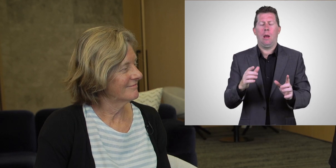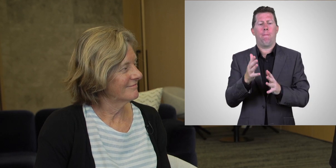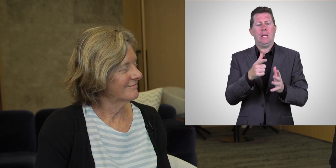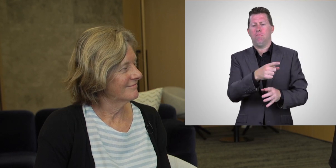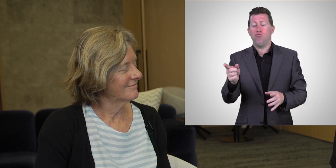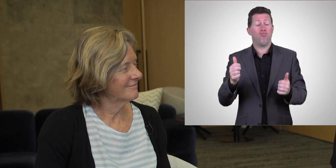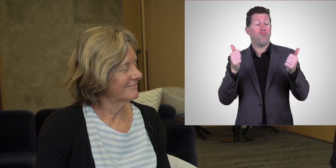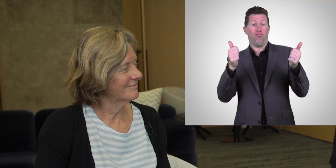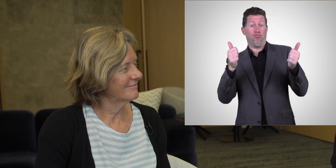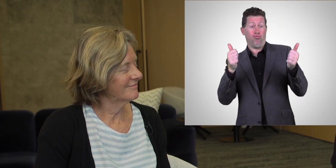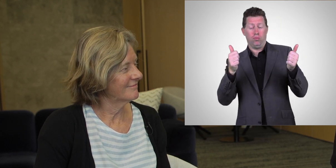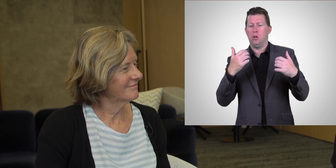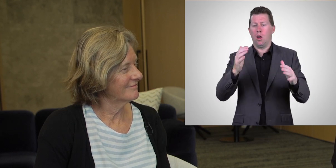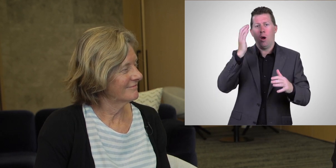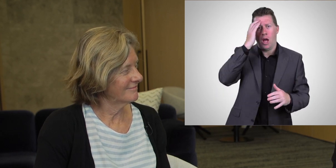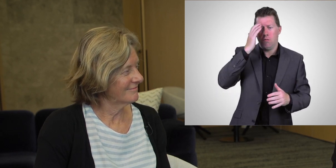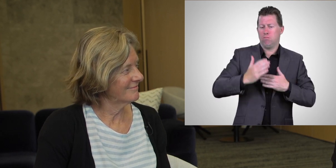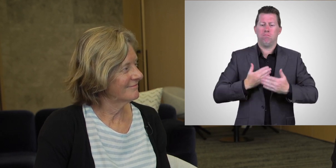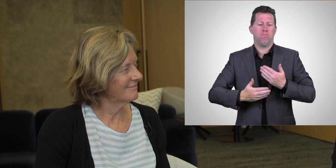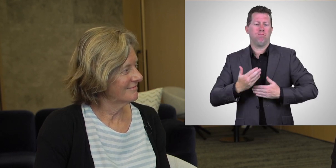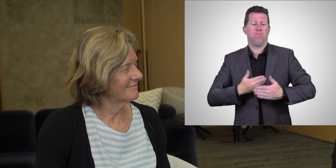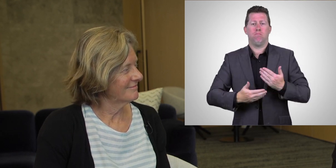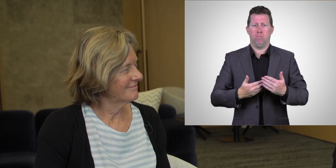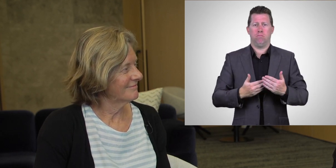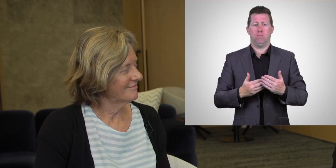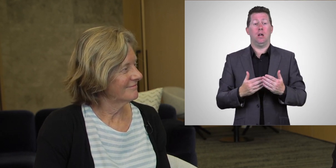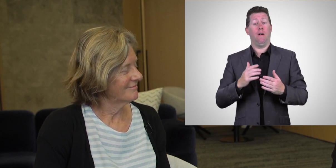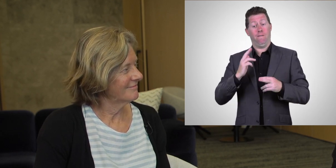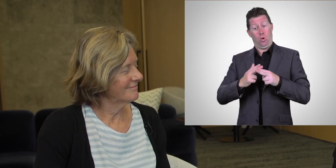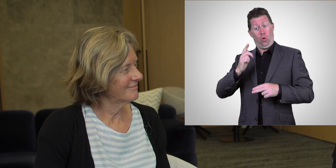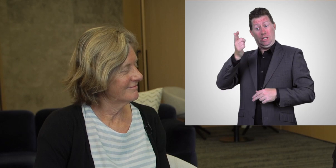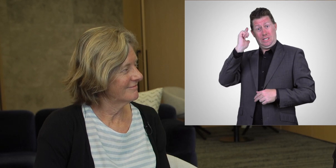able to go ahead and approach that task with more confidence, and so what this means for educators